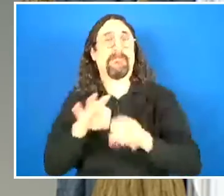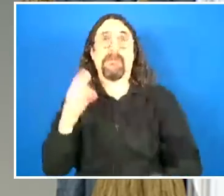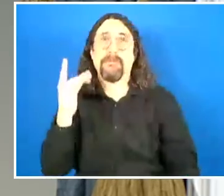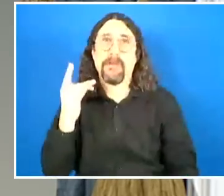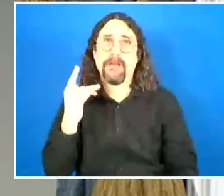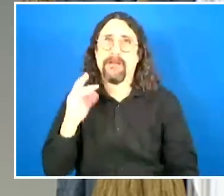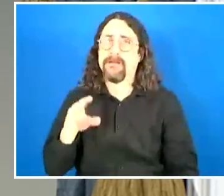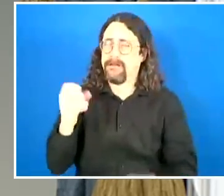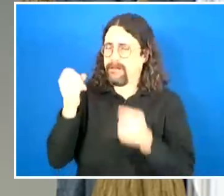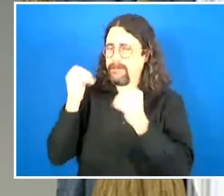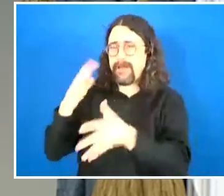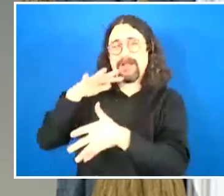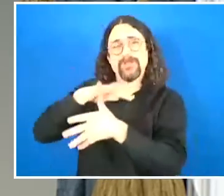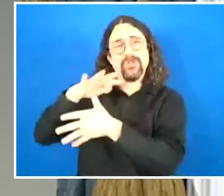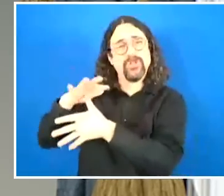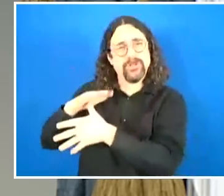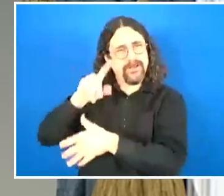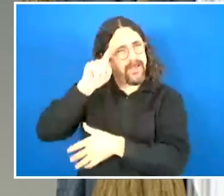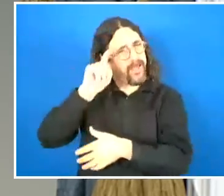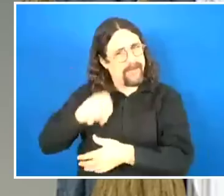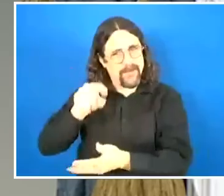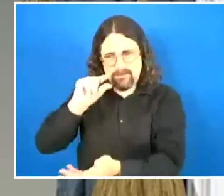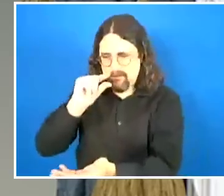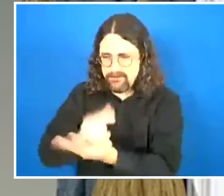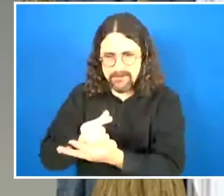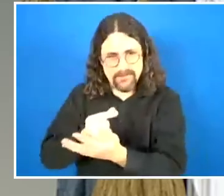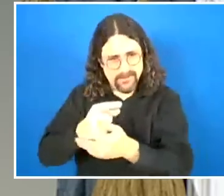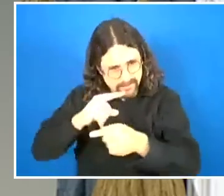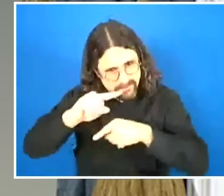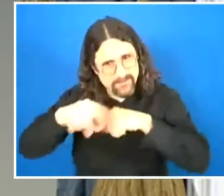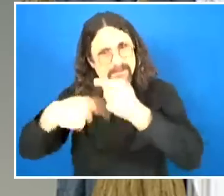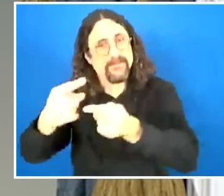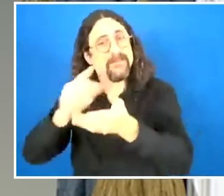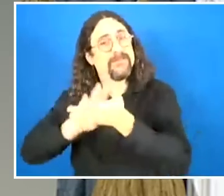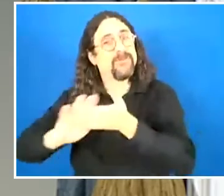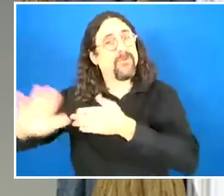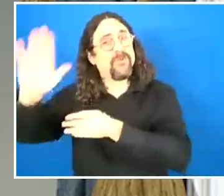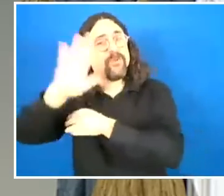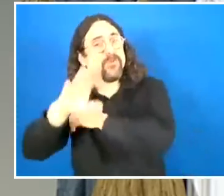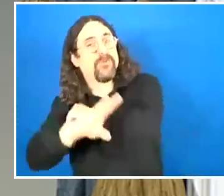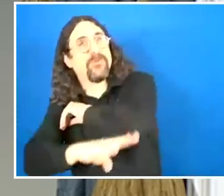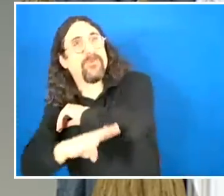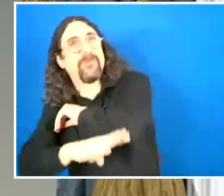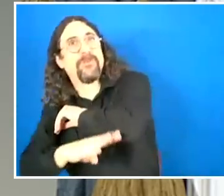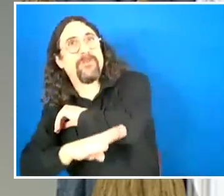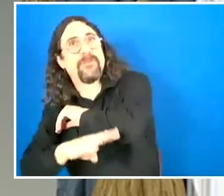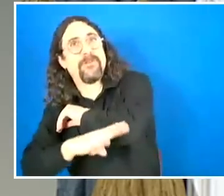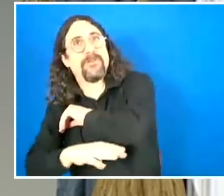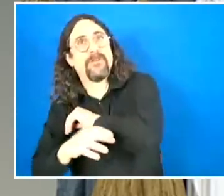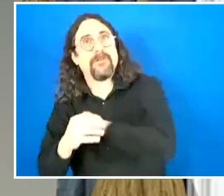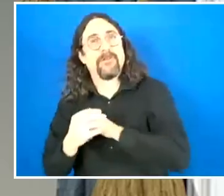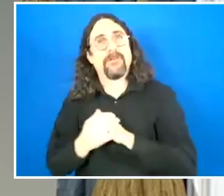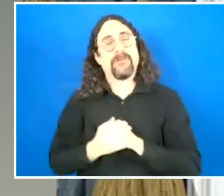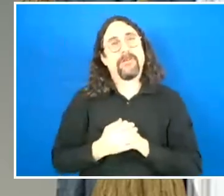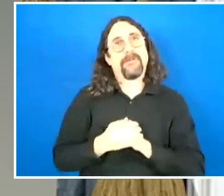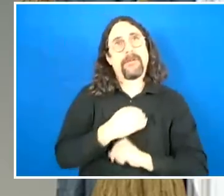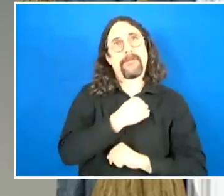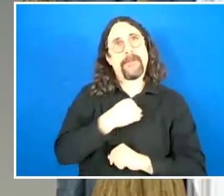COMMITMENT TO THIS CITY TO SEK RECOGINZEA ND CELEBRATE OUR SENIORS. WE WILL CELEBRA E